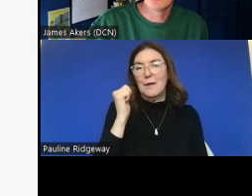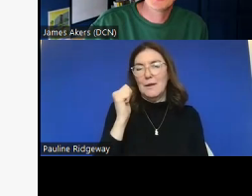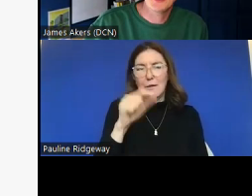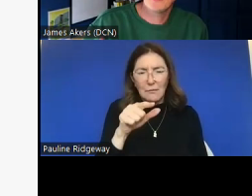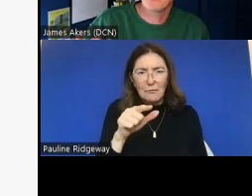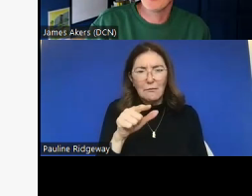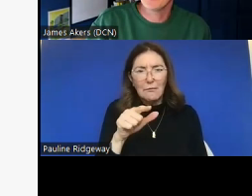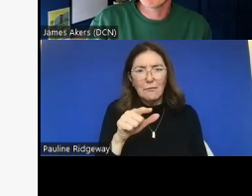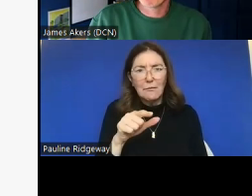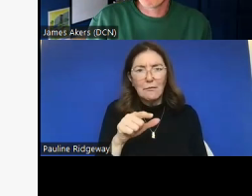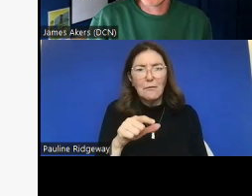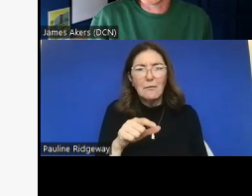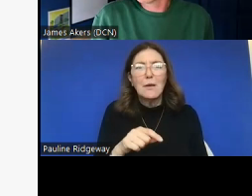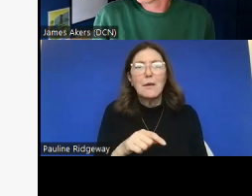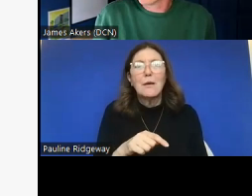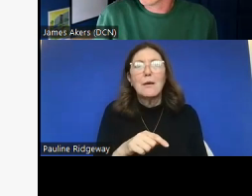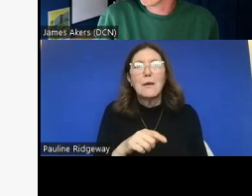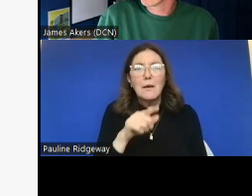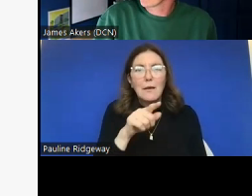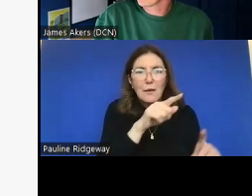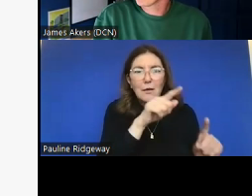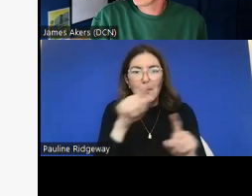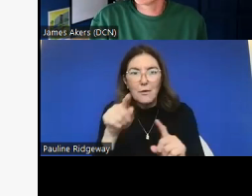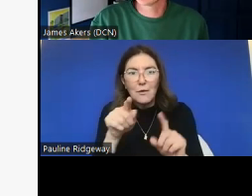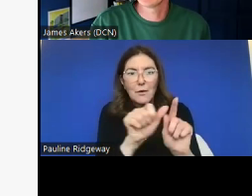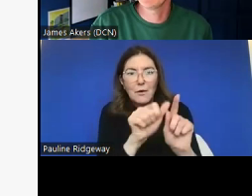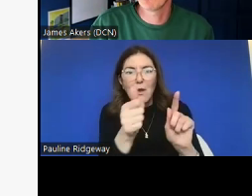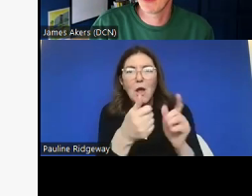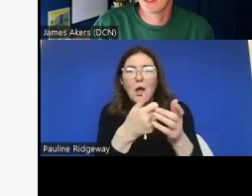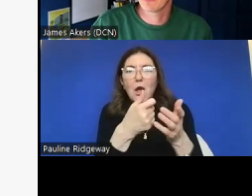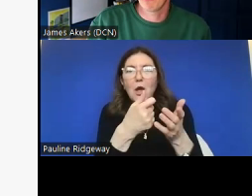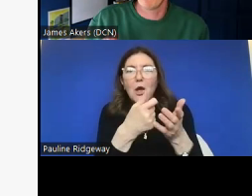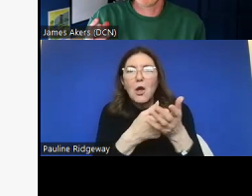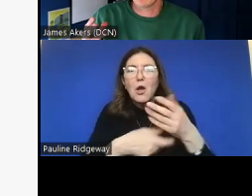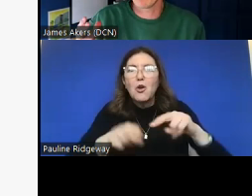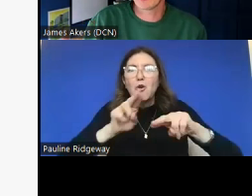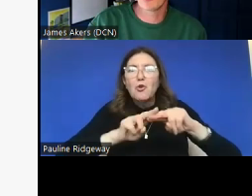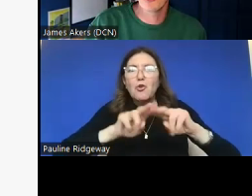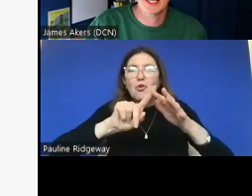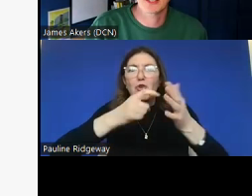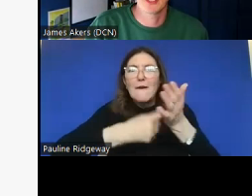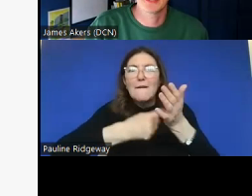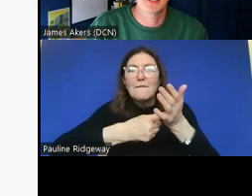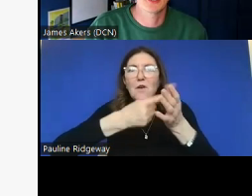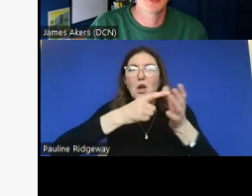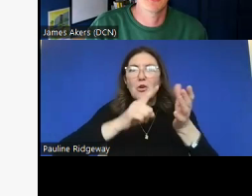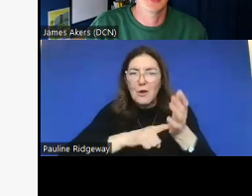You'll see that the referral is where Google is categorizing that traffic.